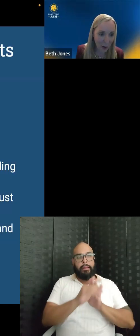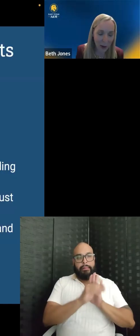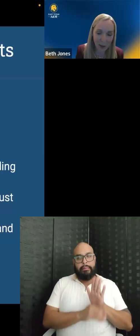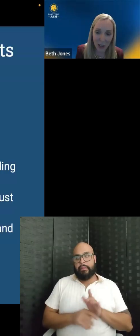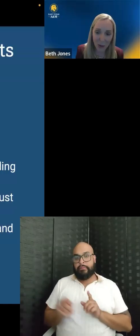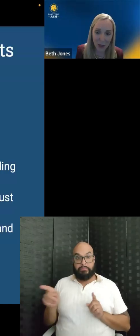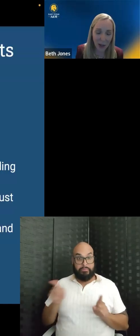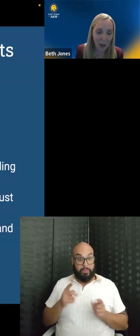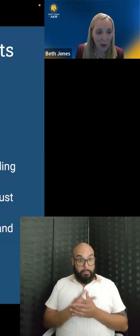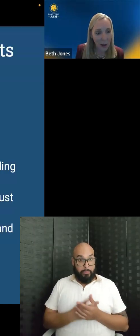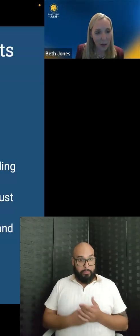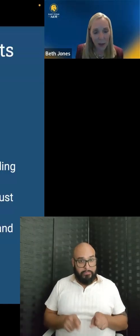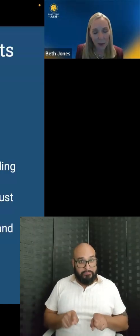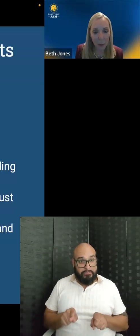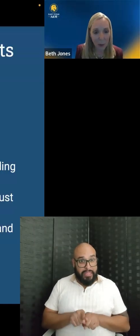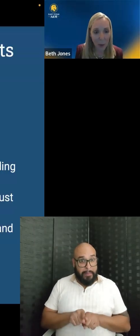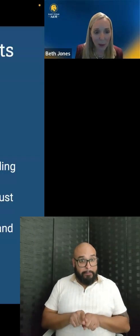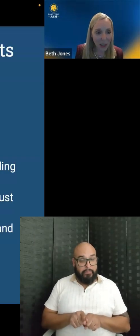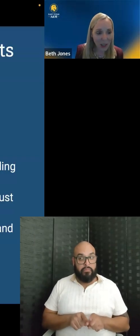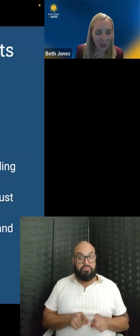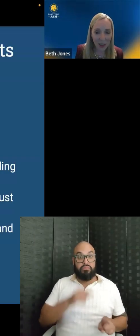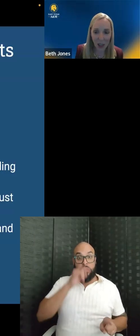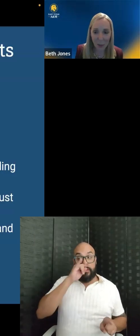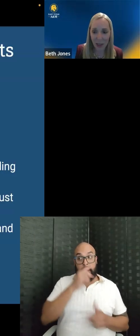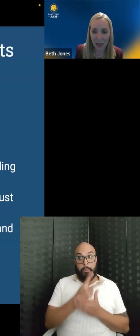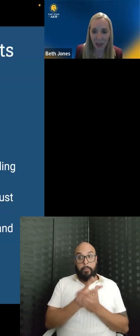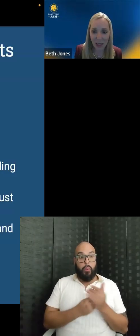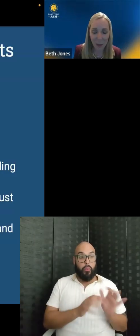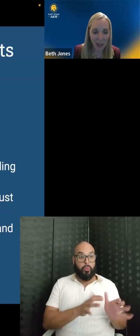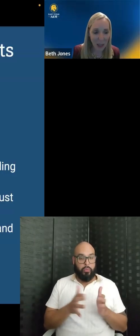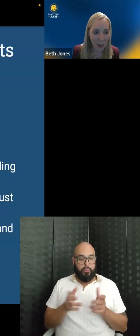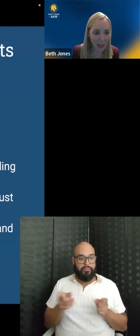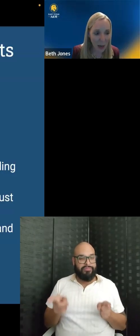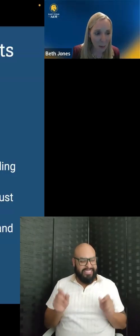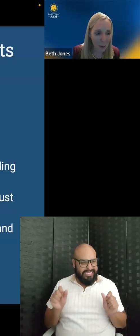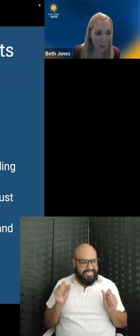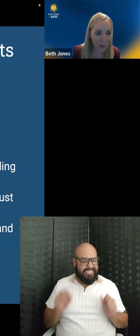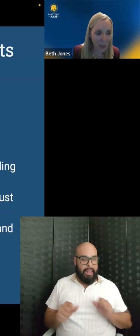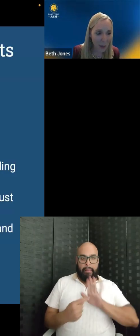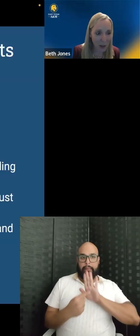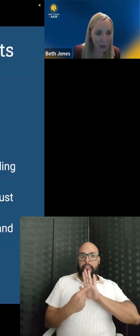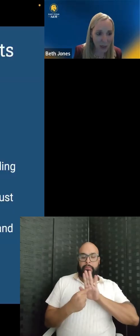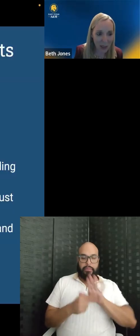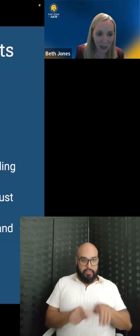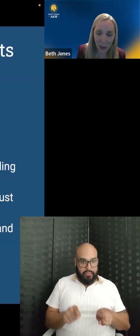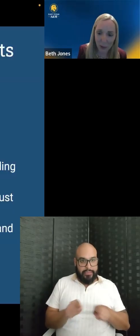Our kiddos from both populations can be exhibiting some of the same characteristics.